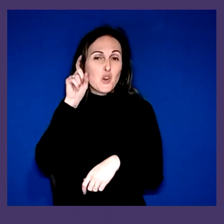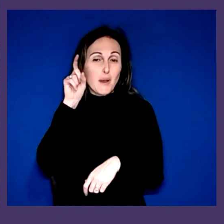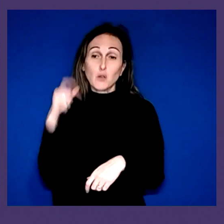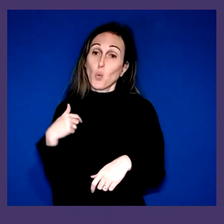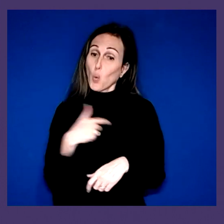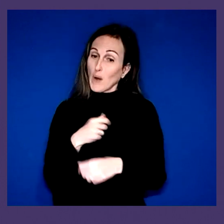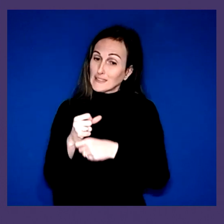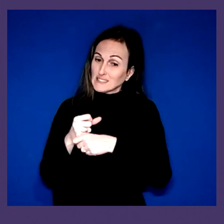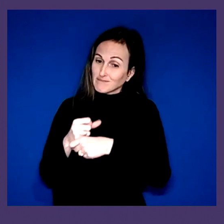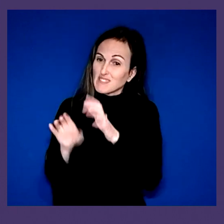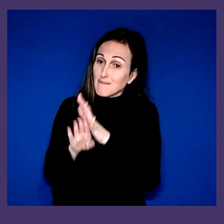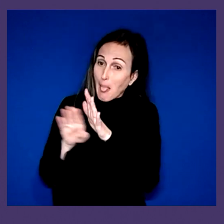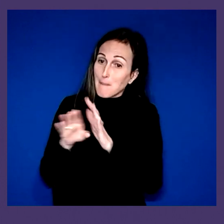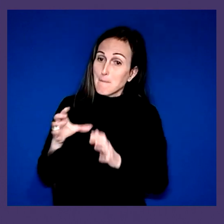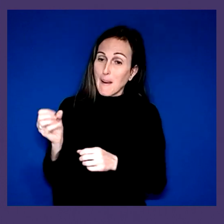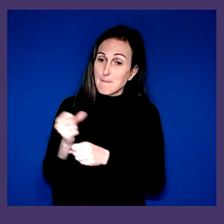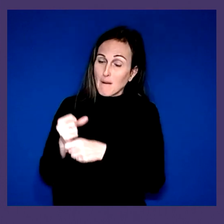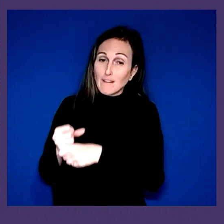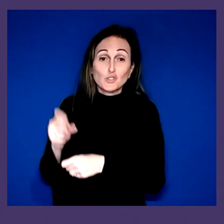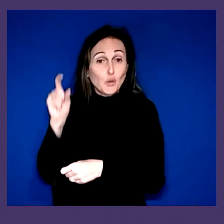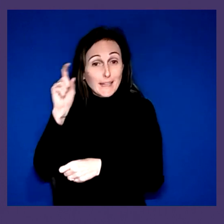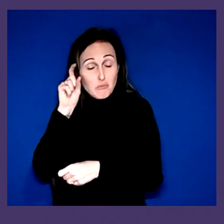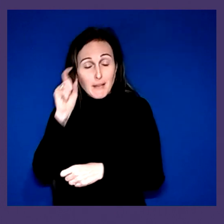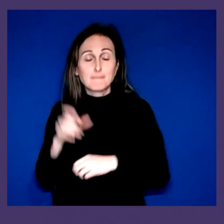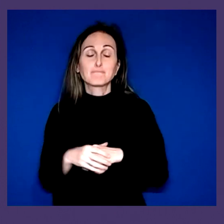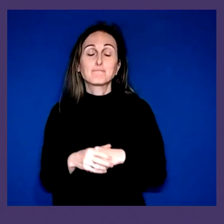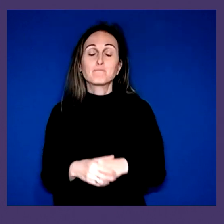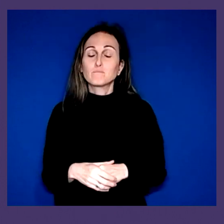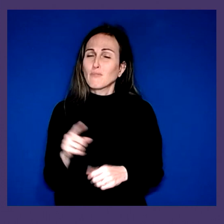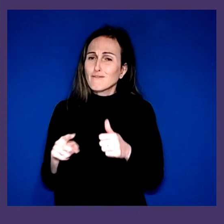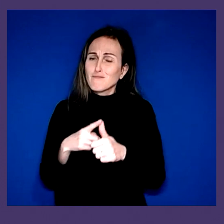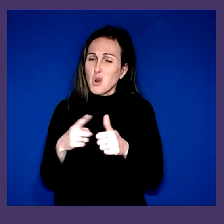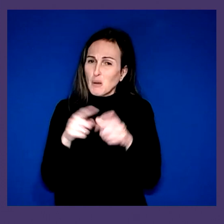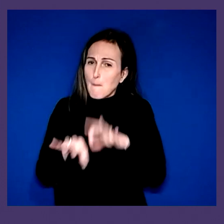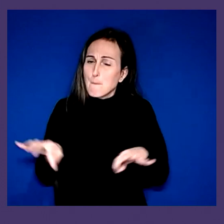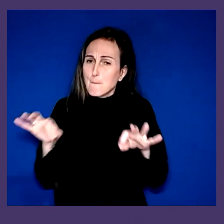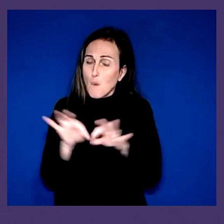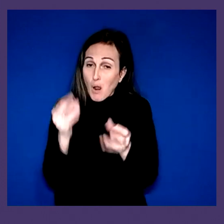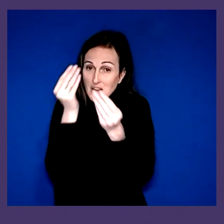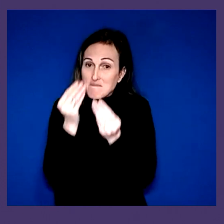I think one of the things to know right away is that hearing aid technology,